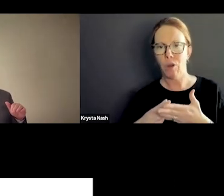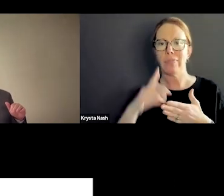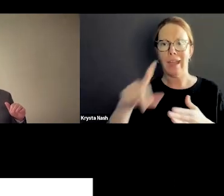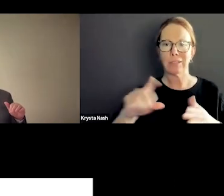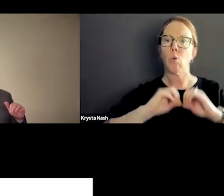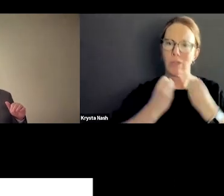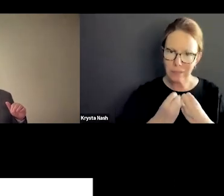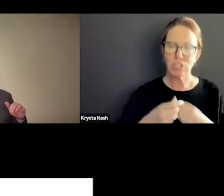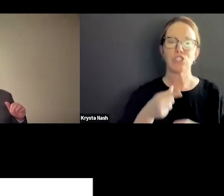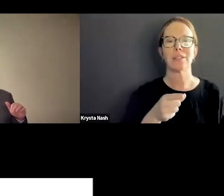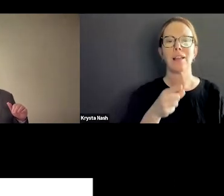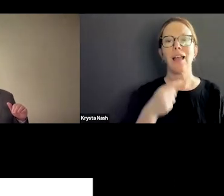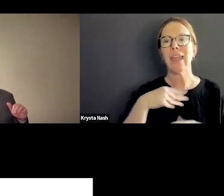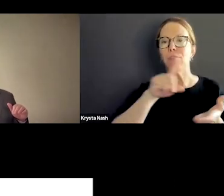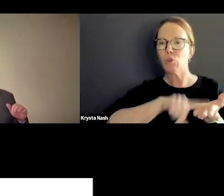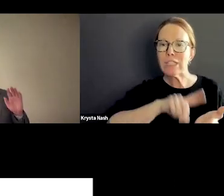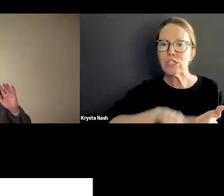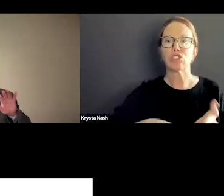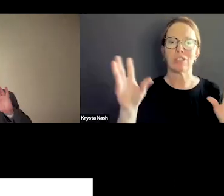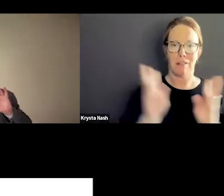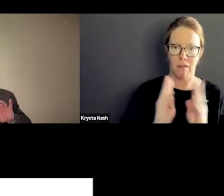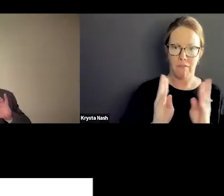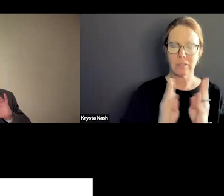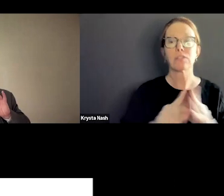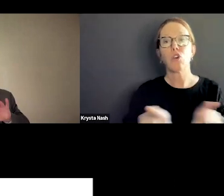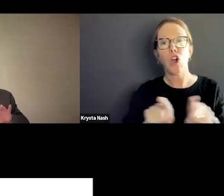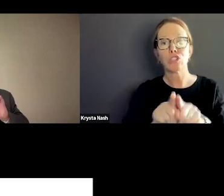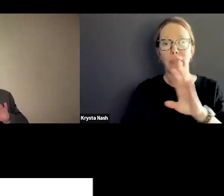They have research and conferences. They also run a college